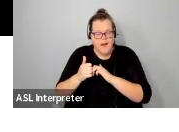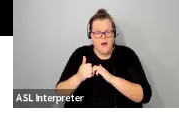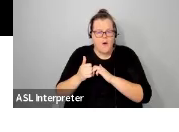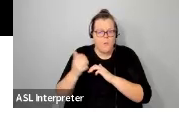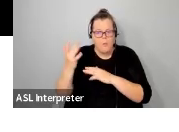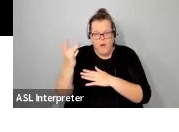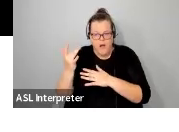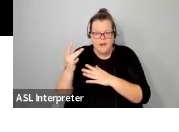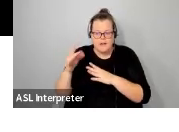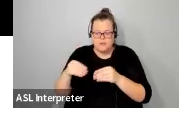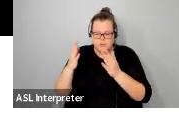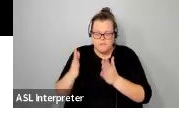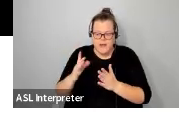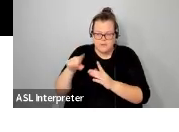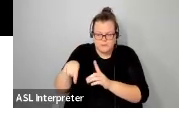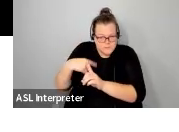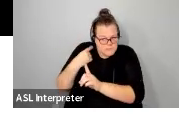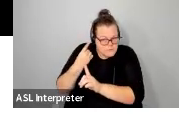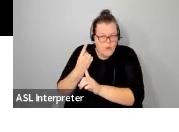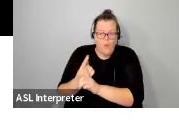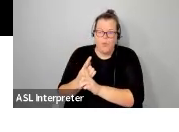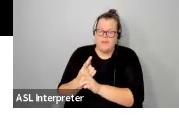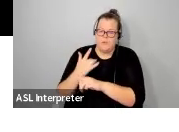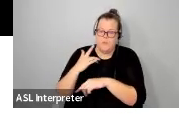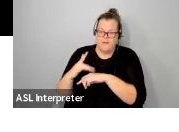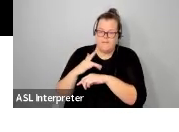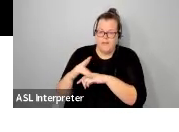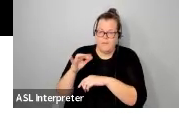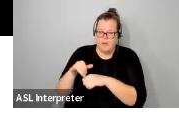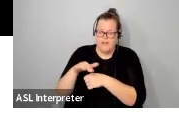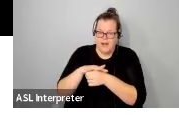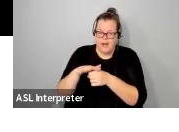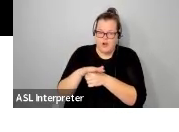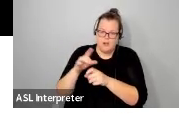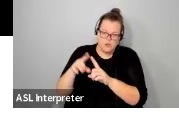be the only willing and qualified in a geographic area who can develop the Service plan.